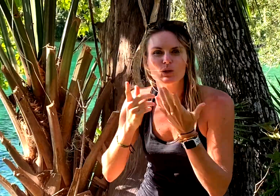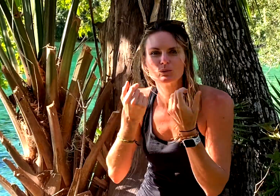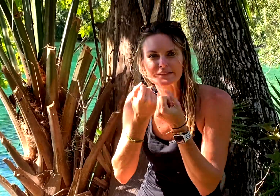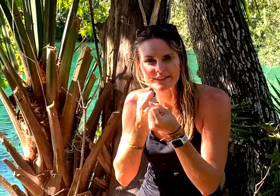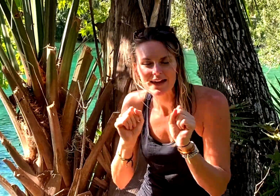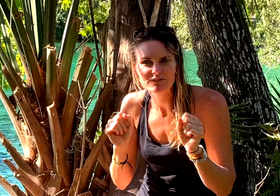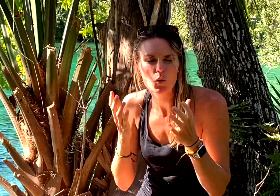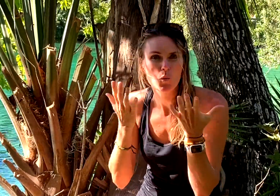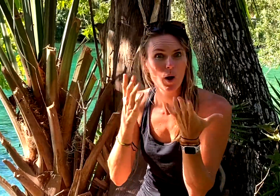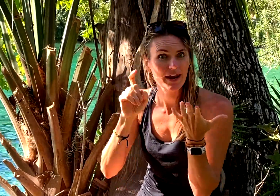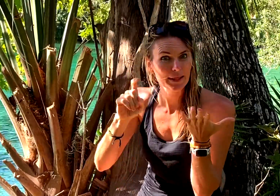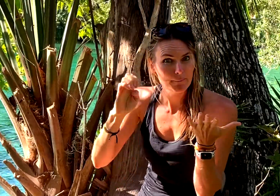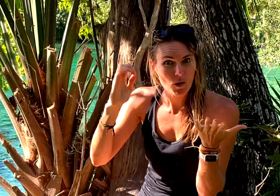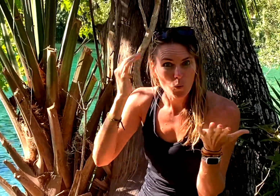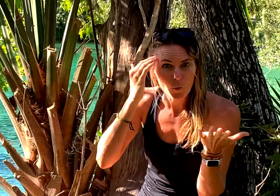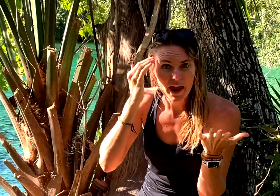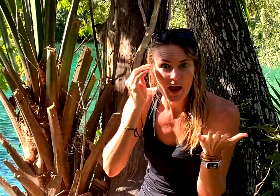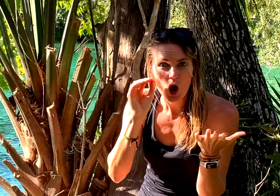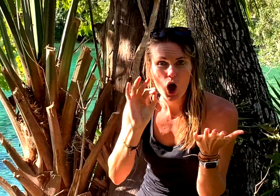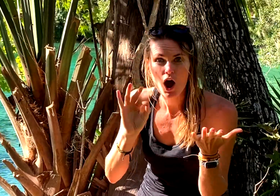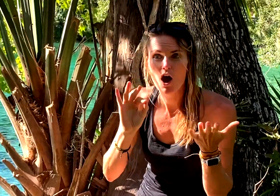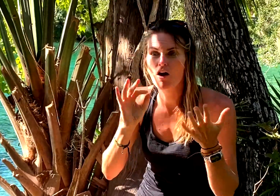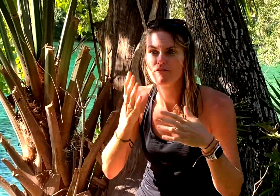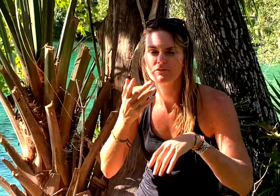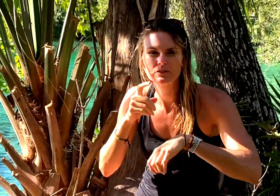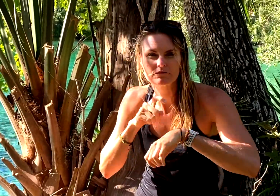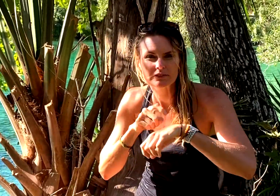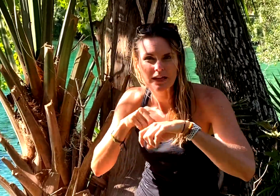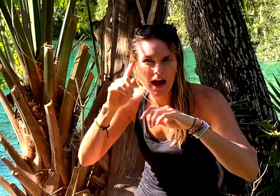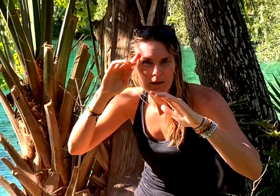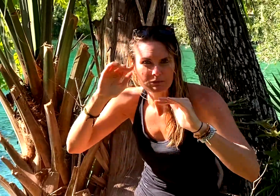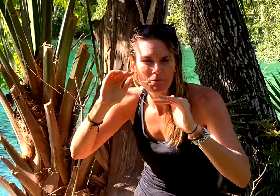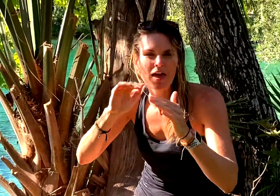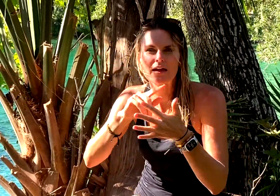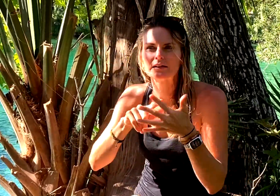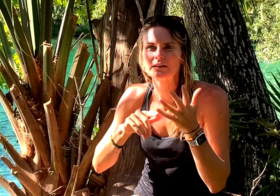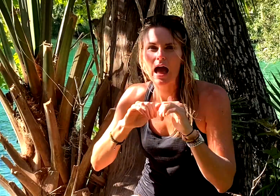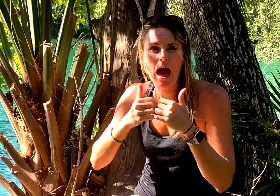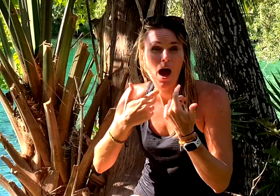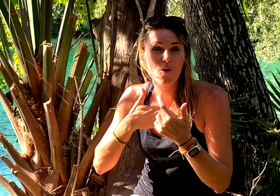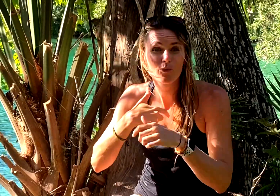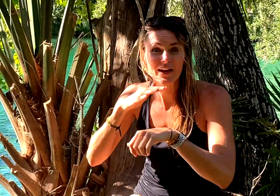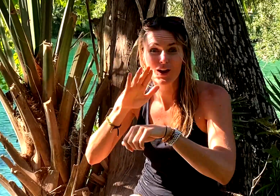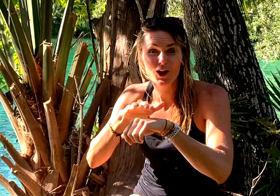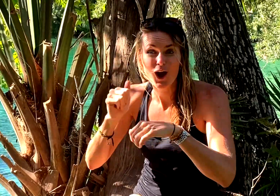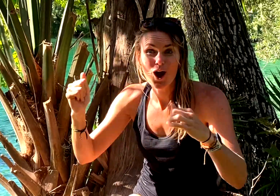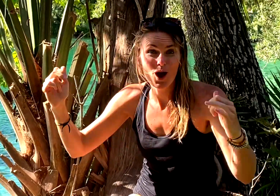When we meet, we will review some safety information and things in nature to be aware of.